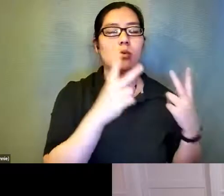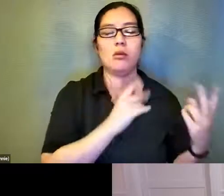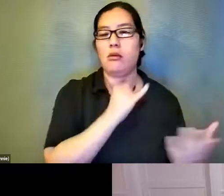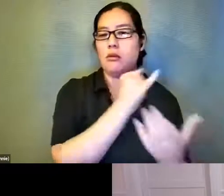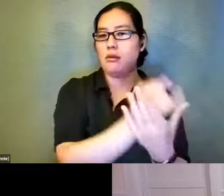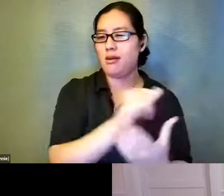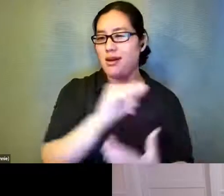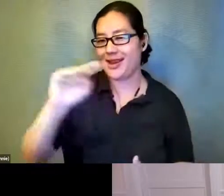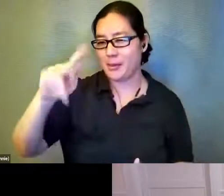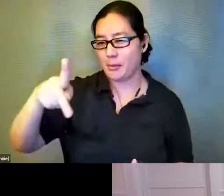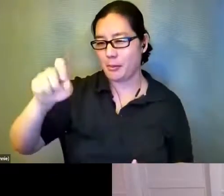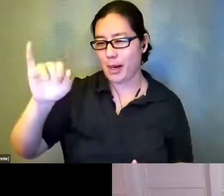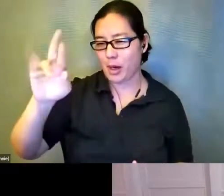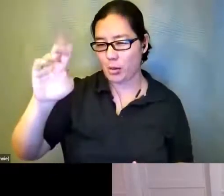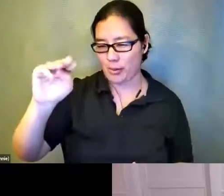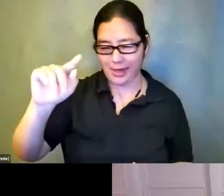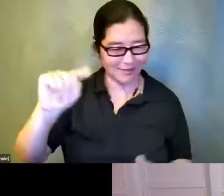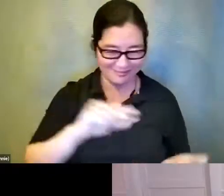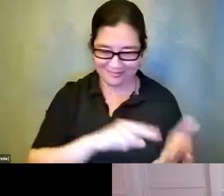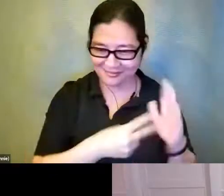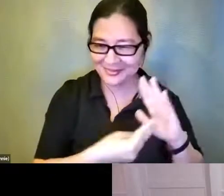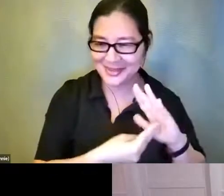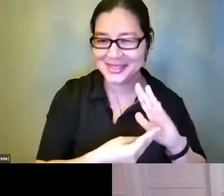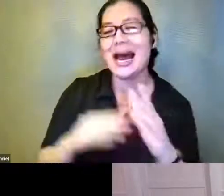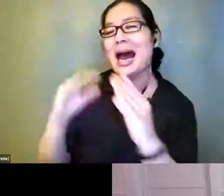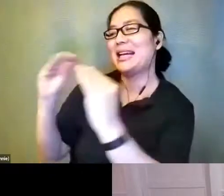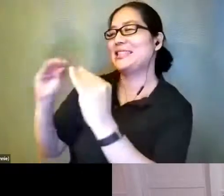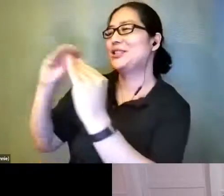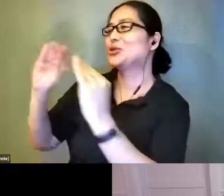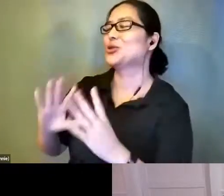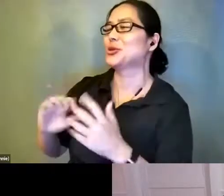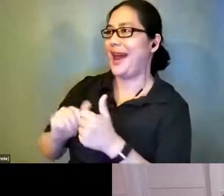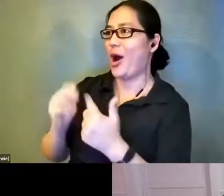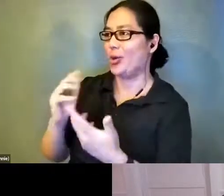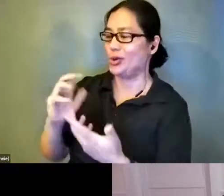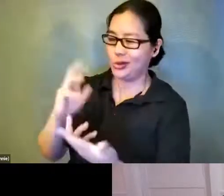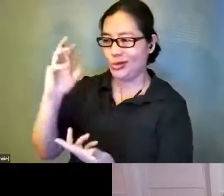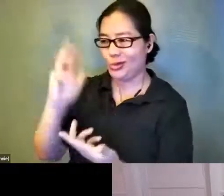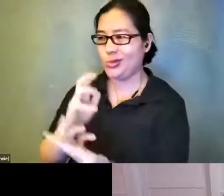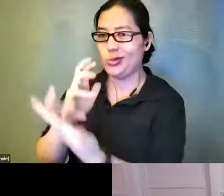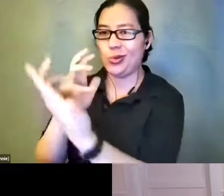way of saying I train teachers who work with blind and low vision students. People who might